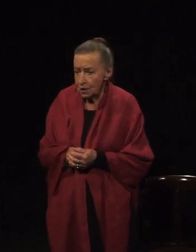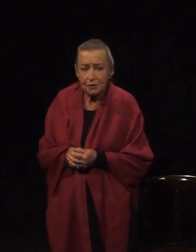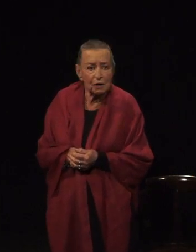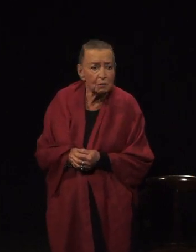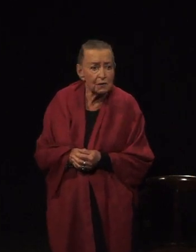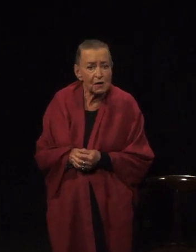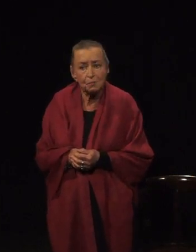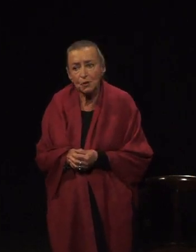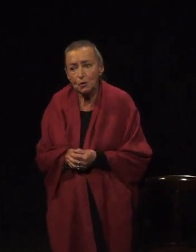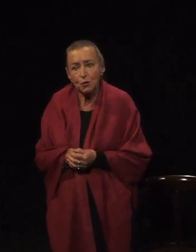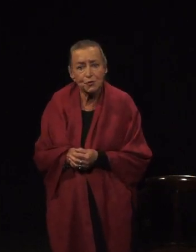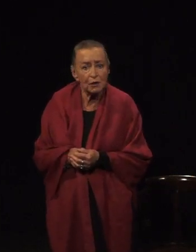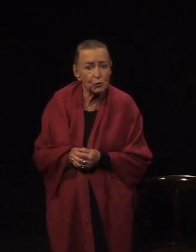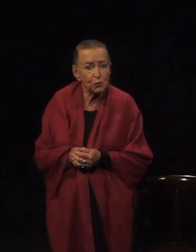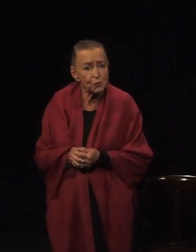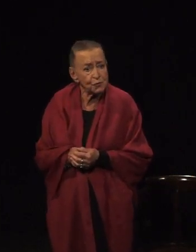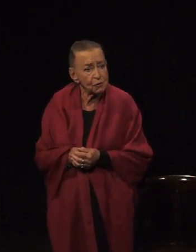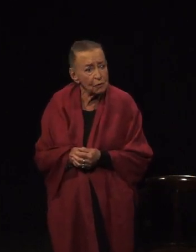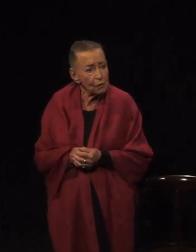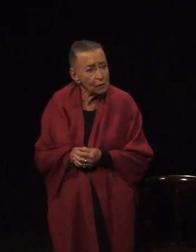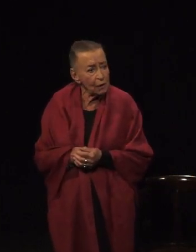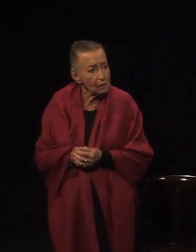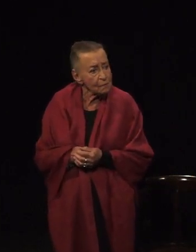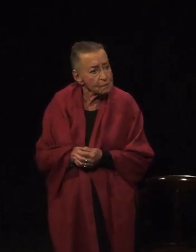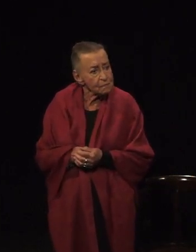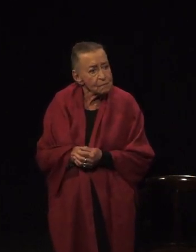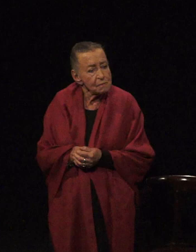for being too quick to start romance;